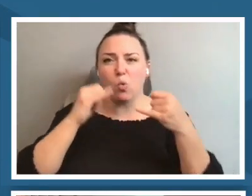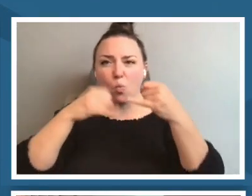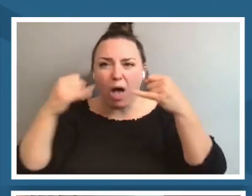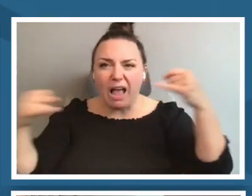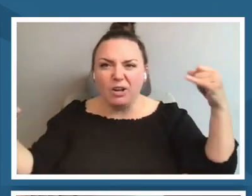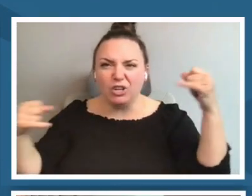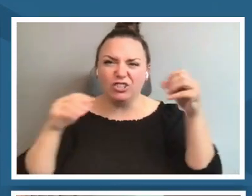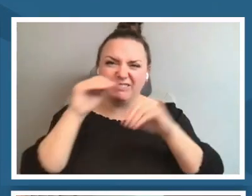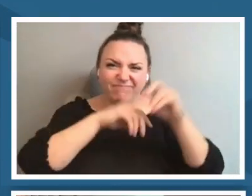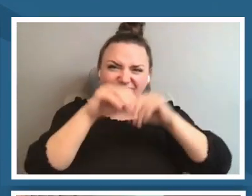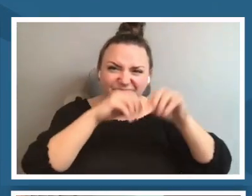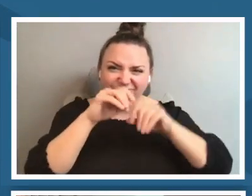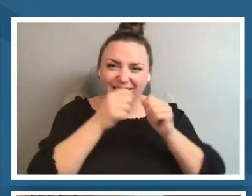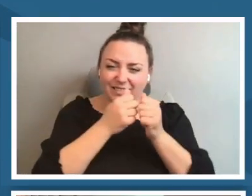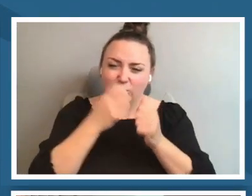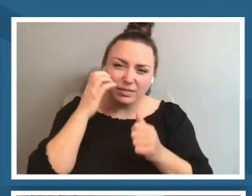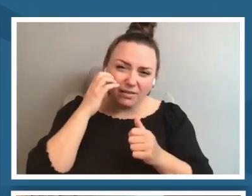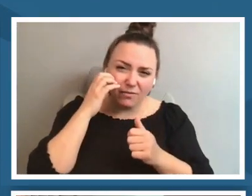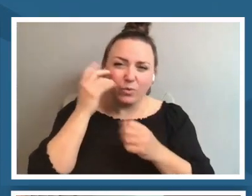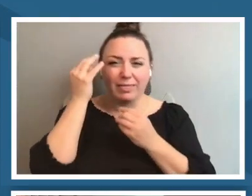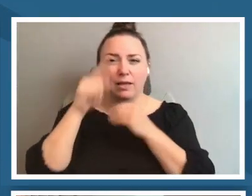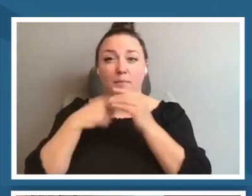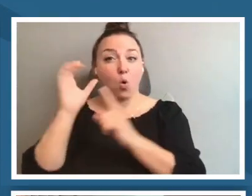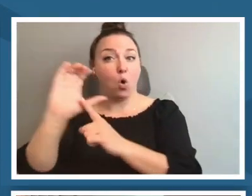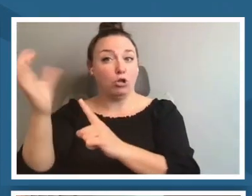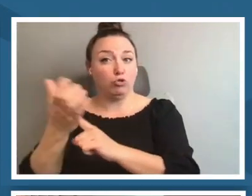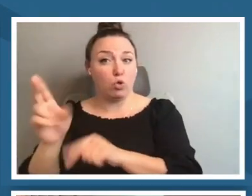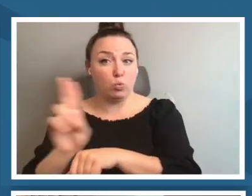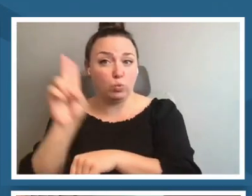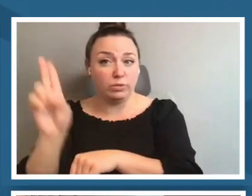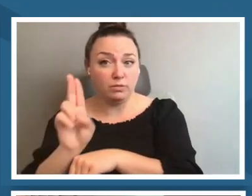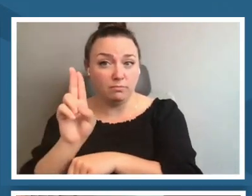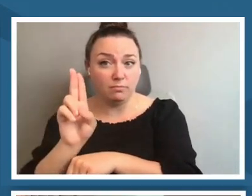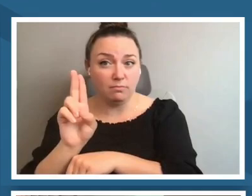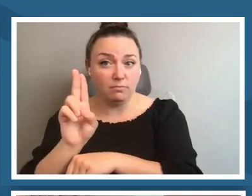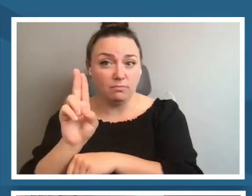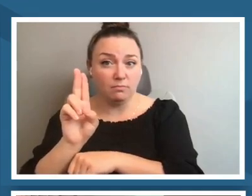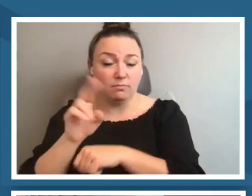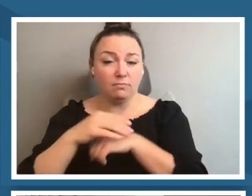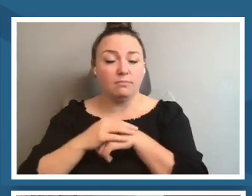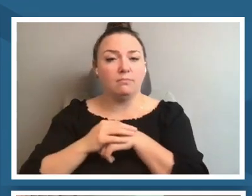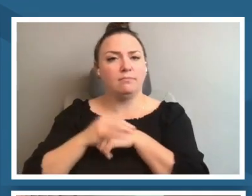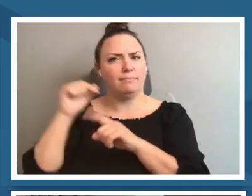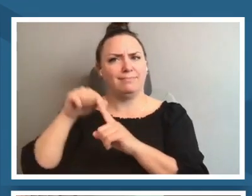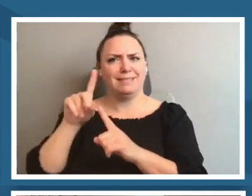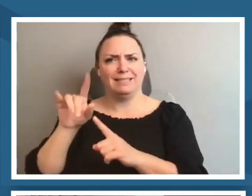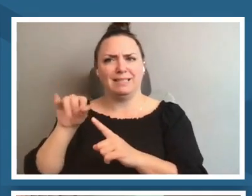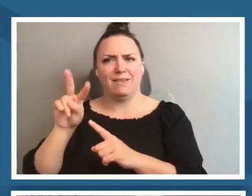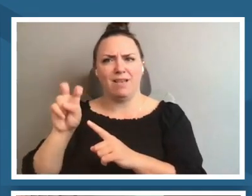thinking then about the cultural uses so the ways in which this device has helped